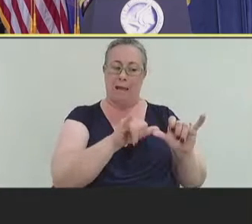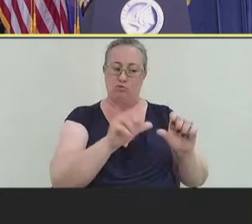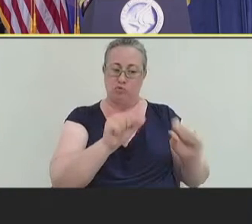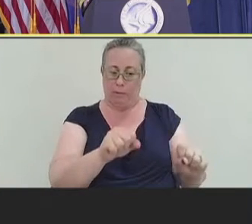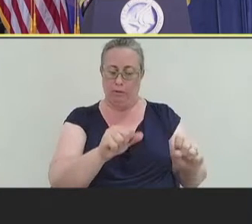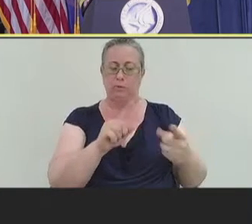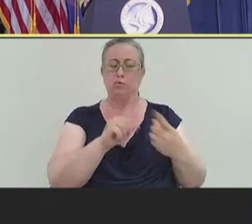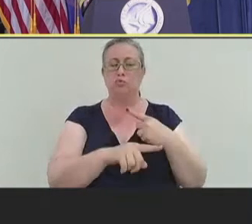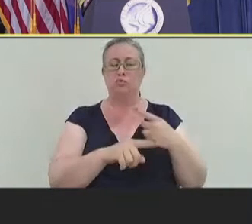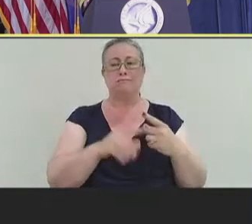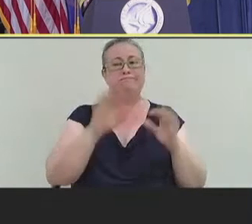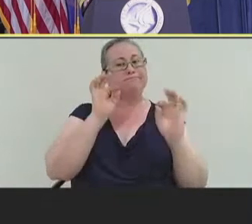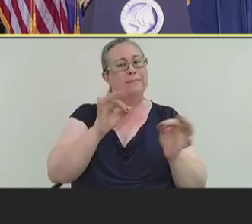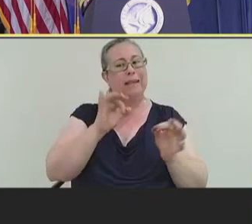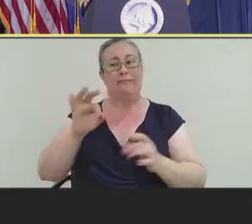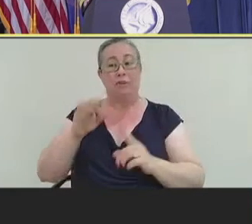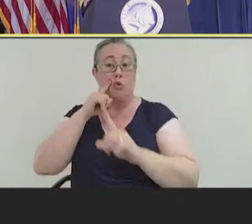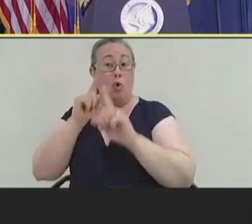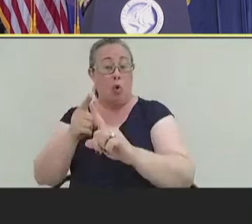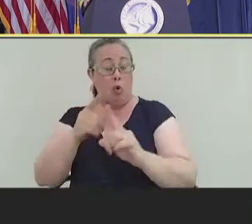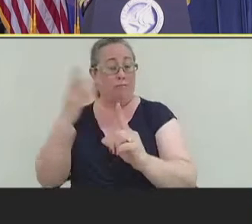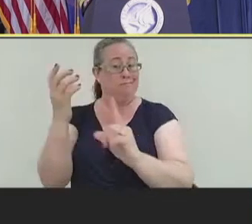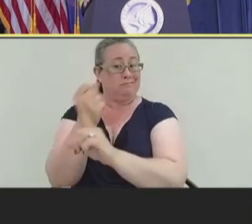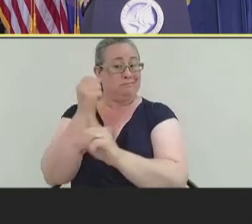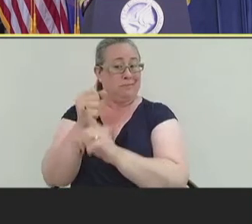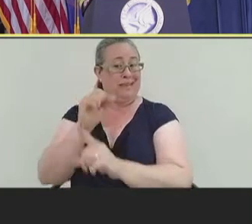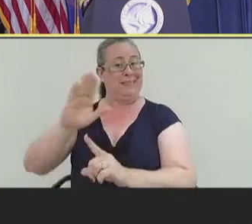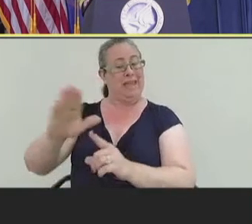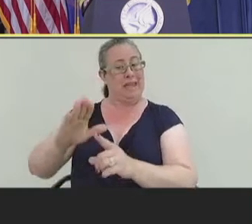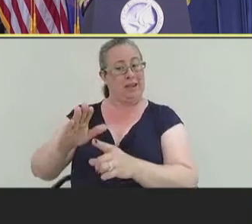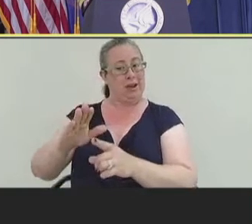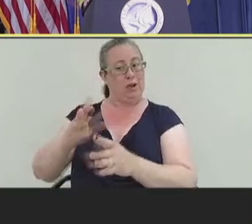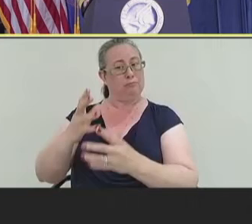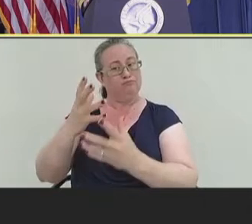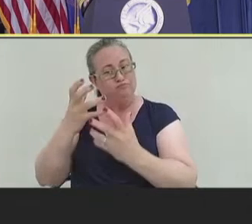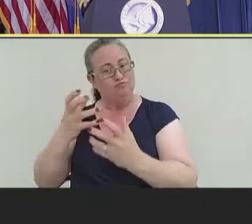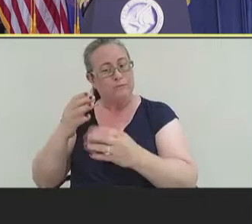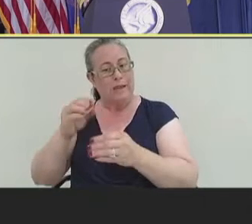and objectives of the plan are achieving their desired outcomes. Measuring outcomes